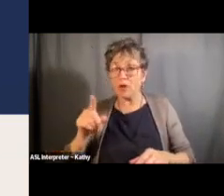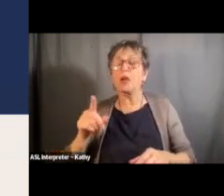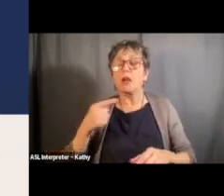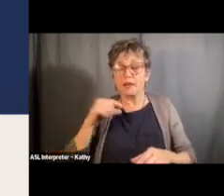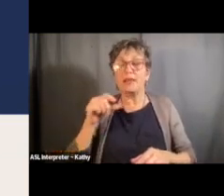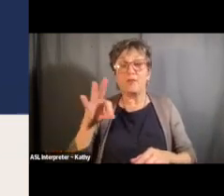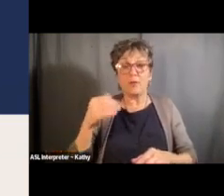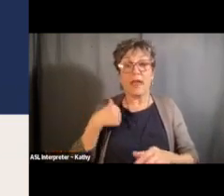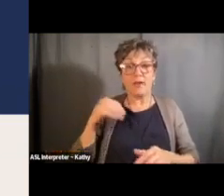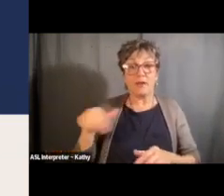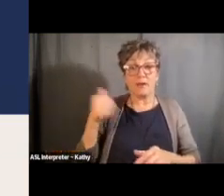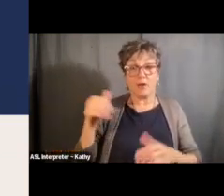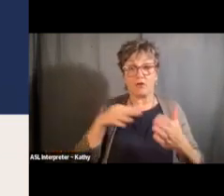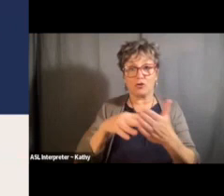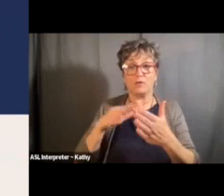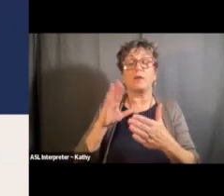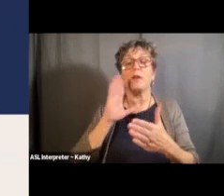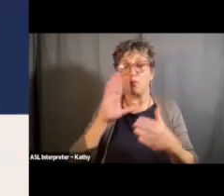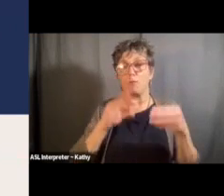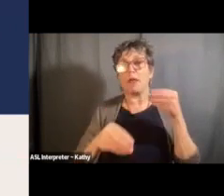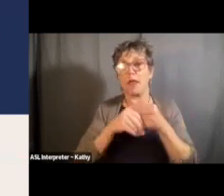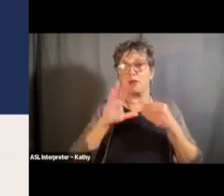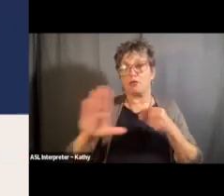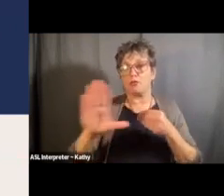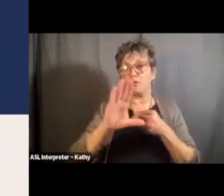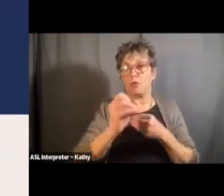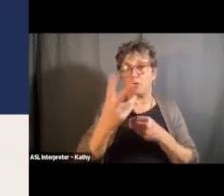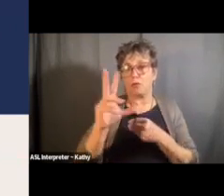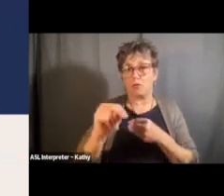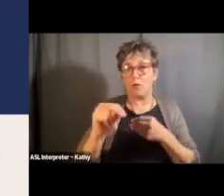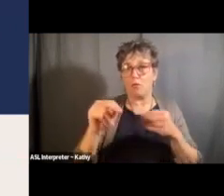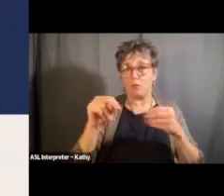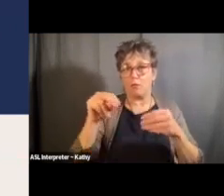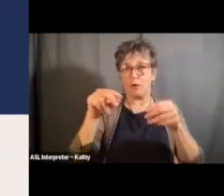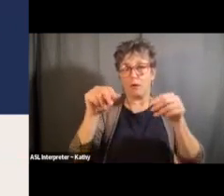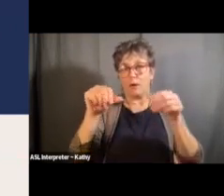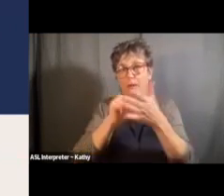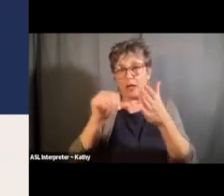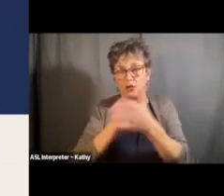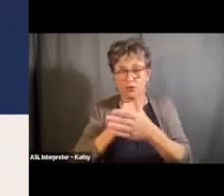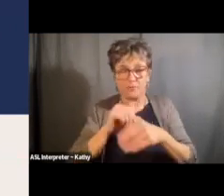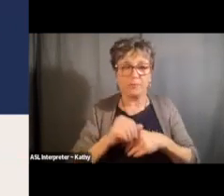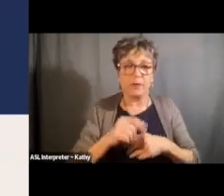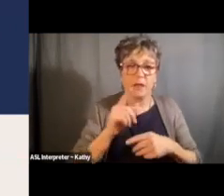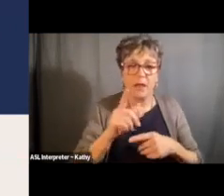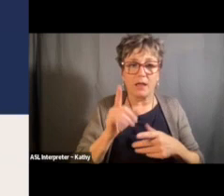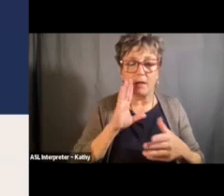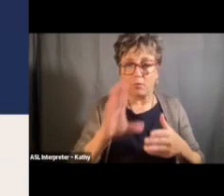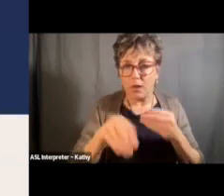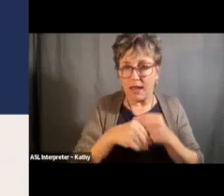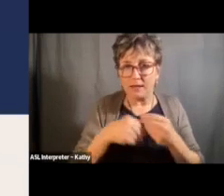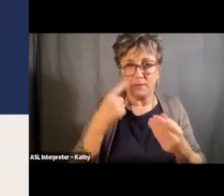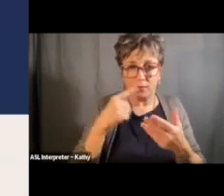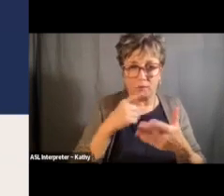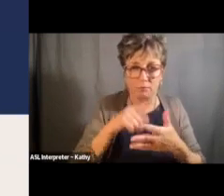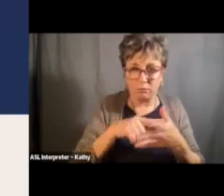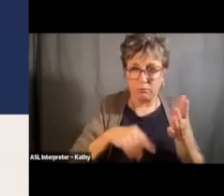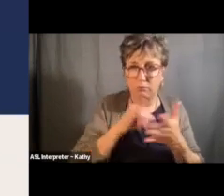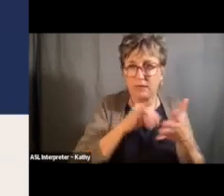shown here under Level 2 surveys and studies. Again, each one says that the amount of time and